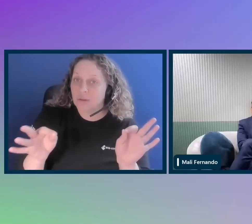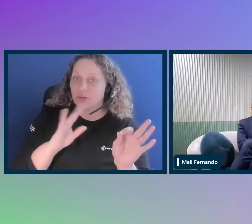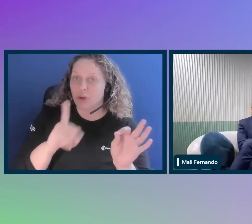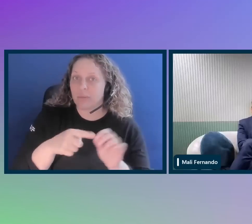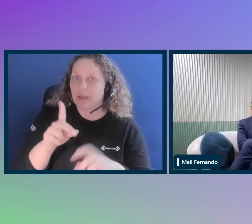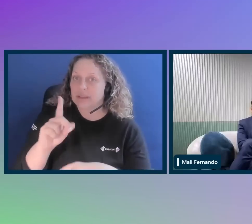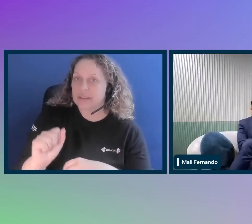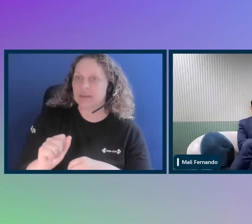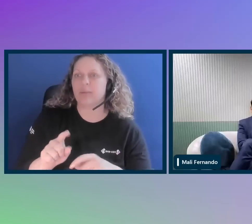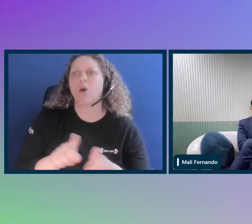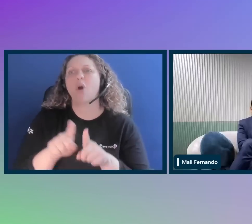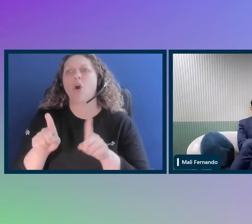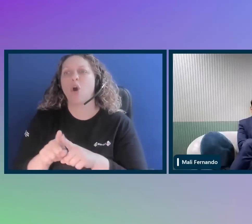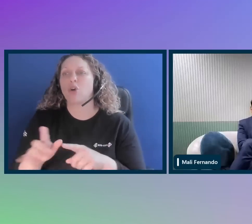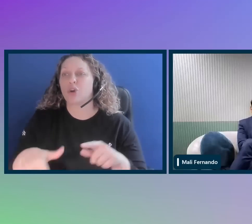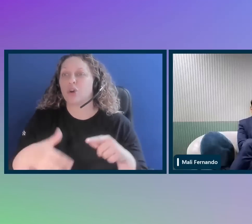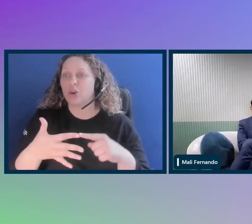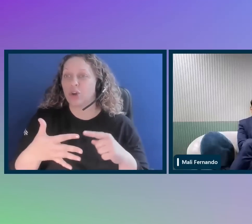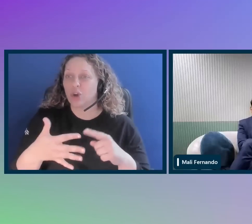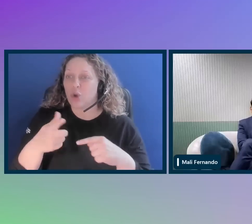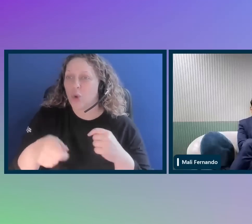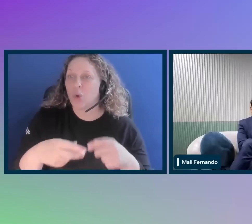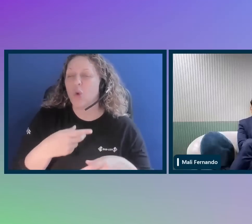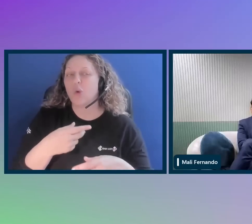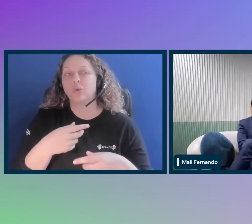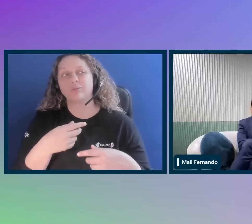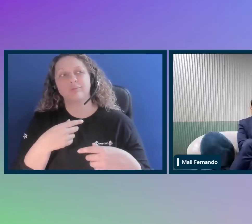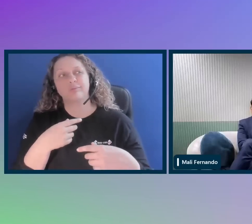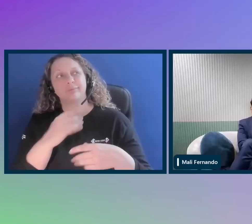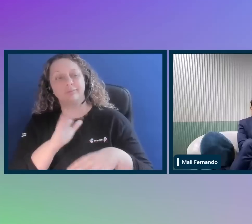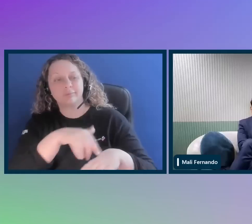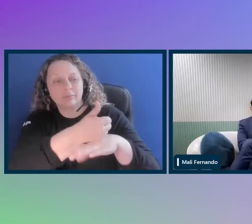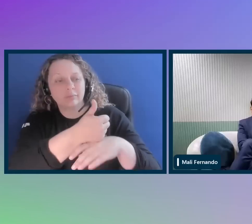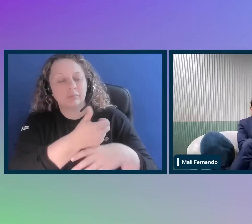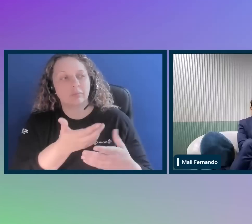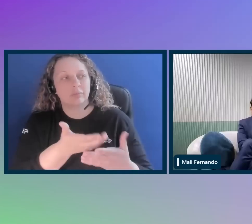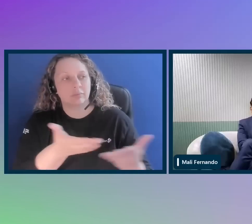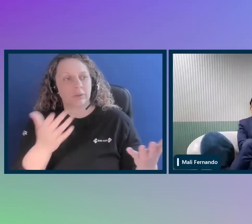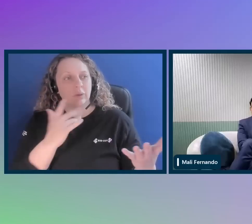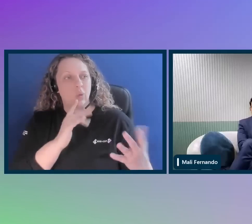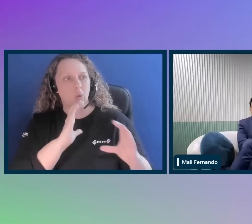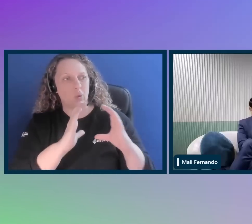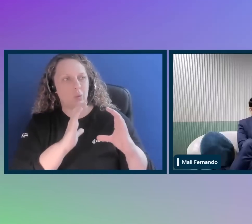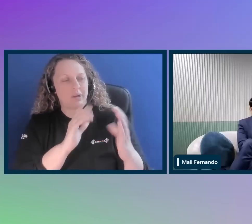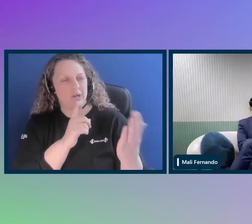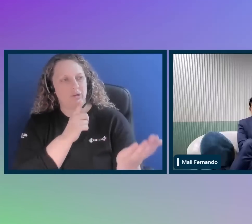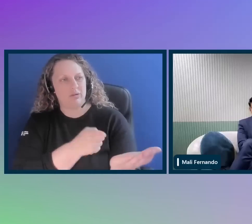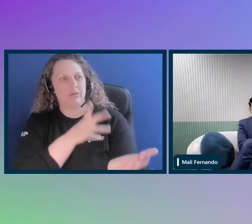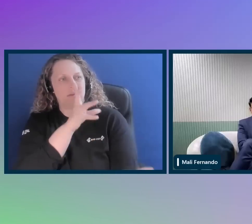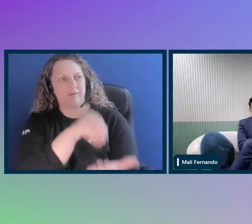but it also means that if you are producing a piece of communications collateral, whether that's in paper form,